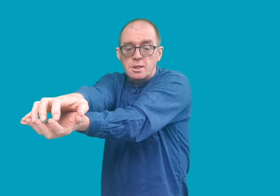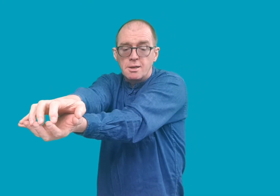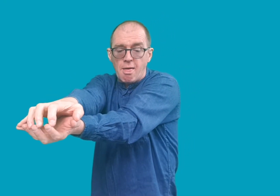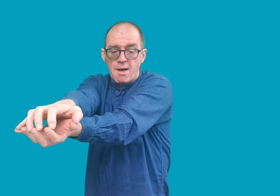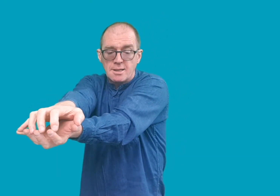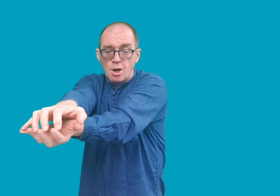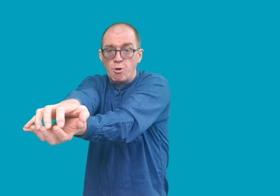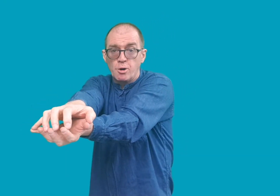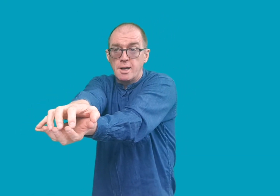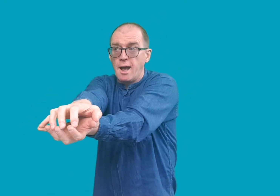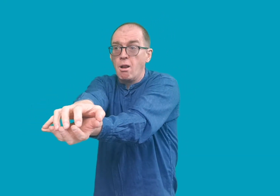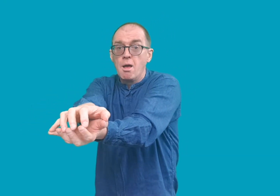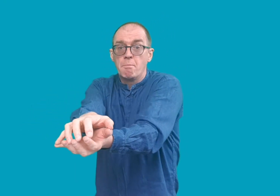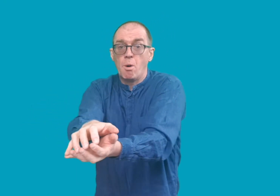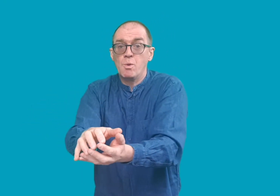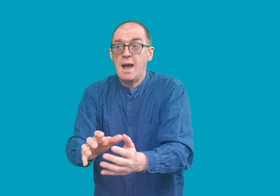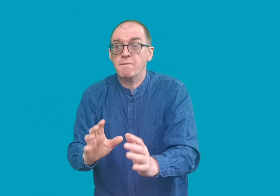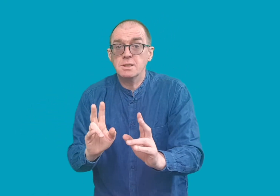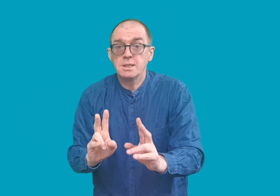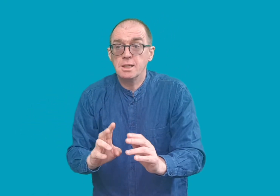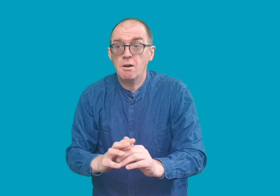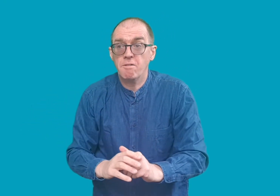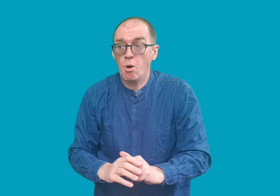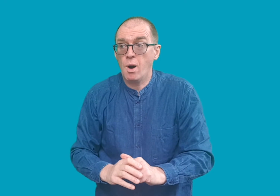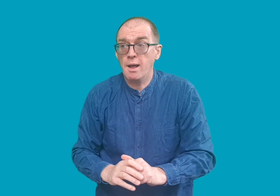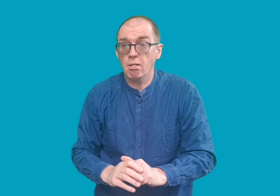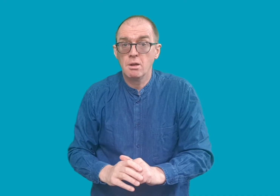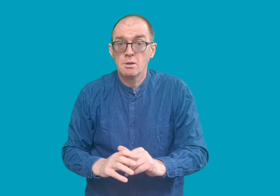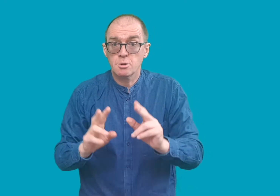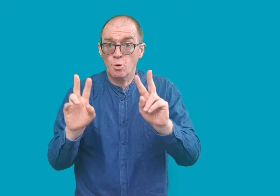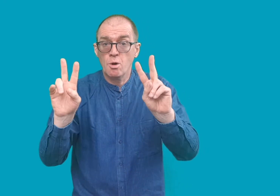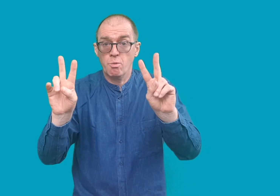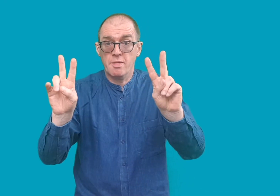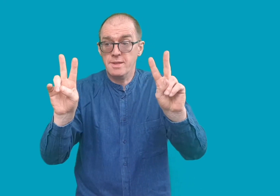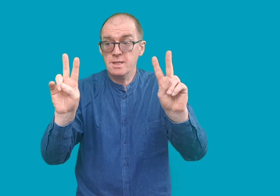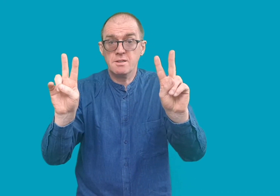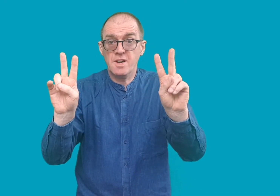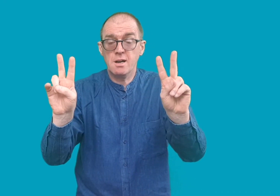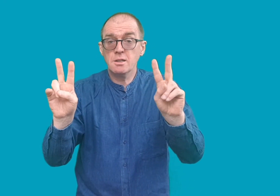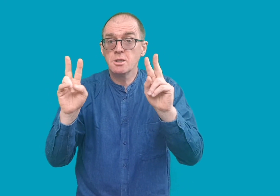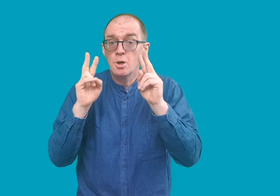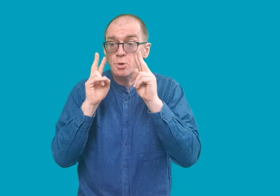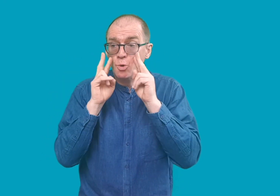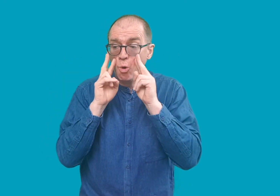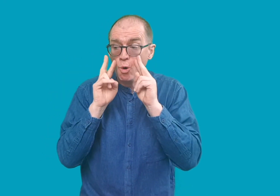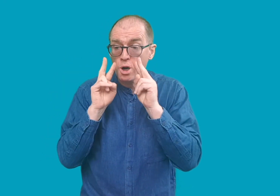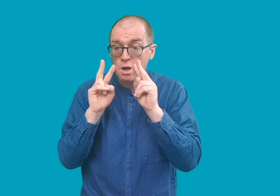And that's a crocodile. But we haven't seen her for a while, so with these fingers you look